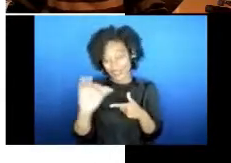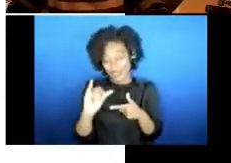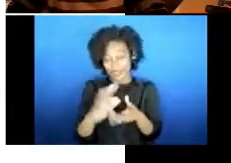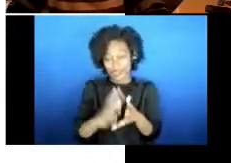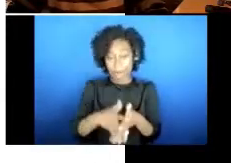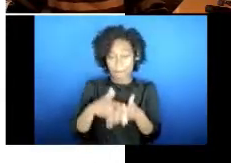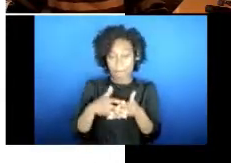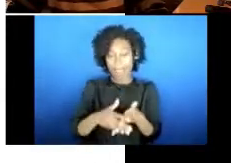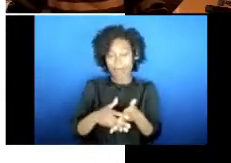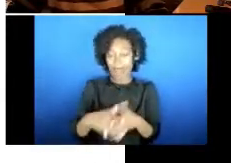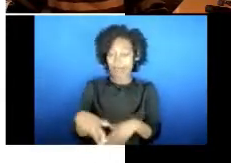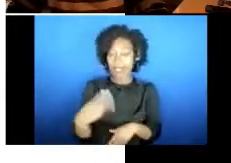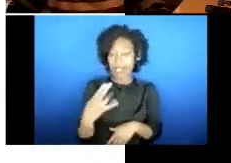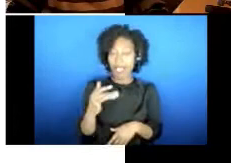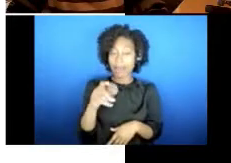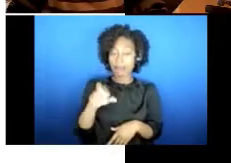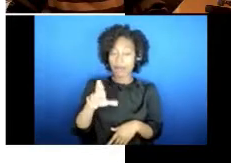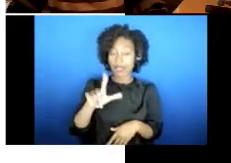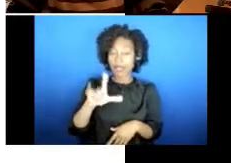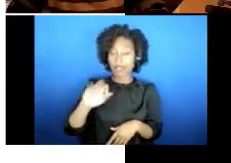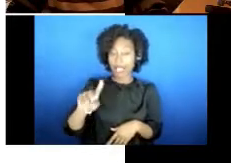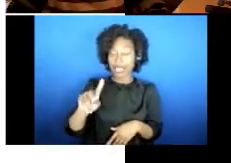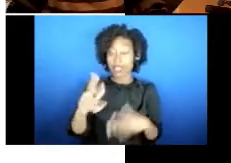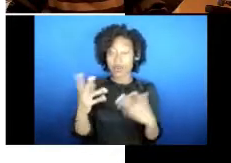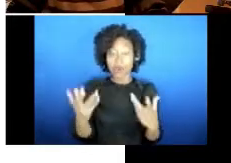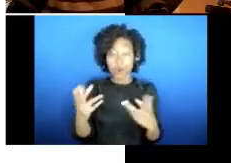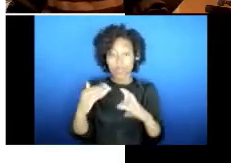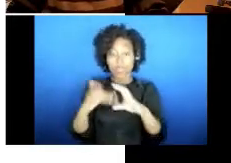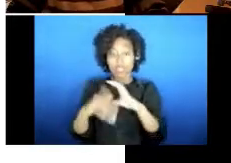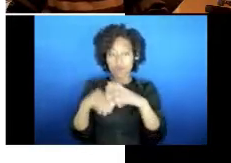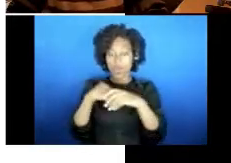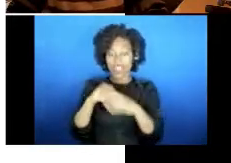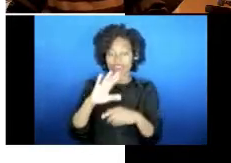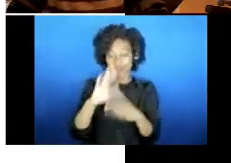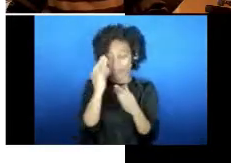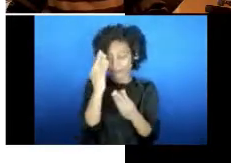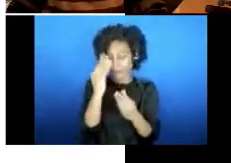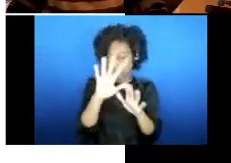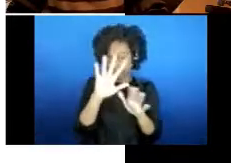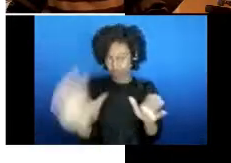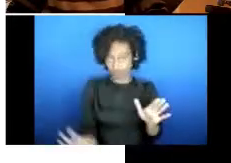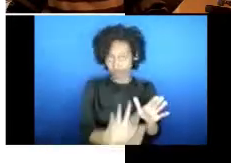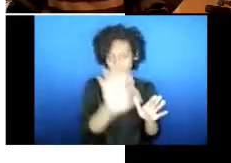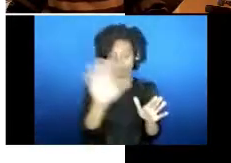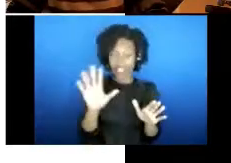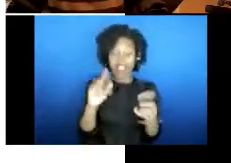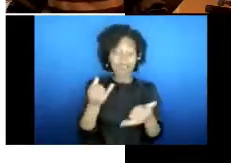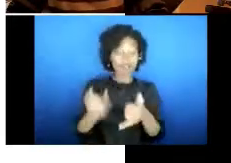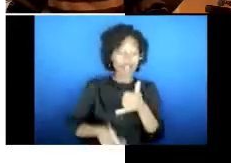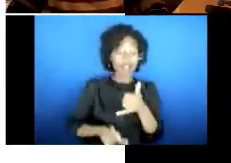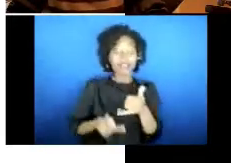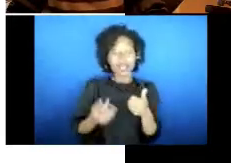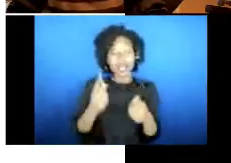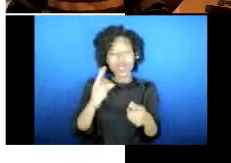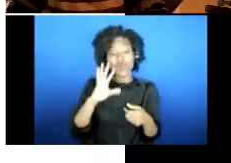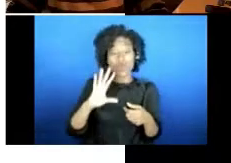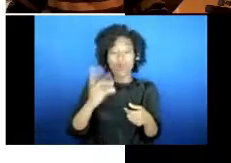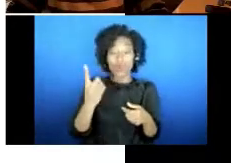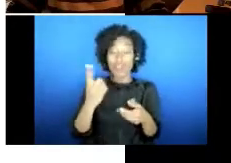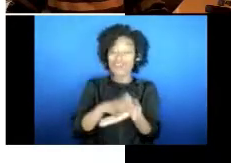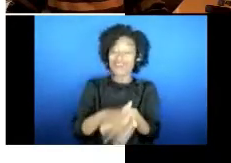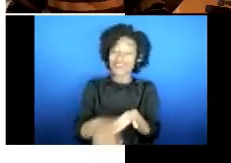emails within the contents. And then finally, one nice feature is called ANCHORING, I'll